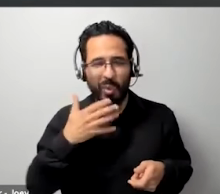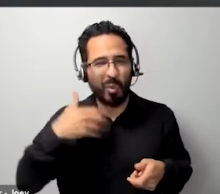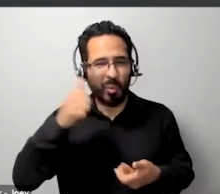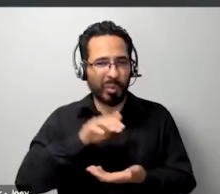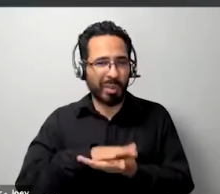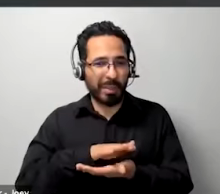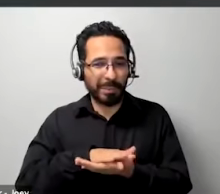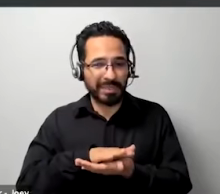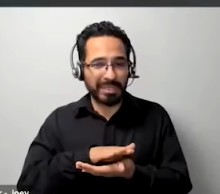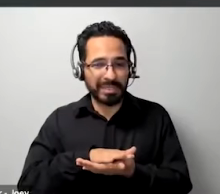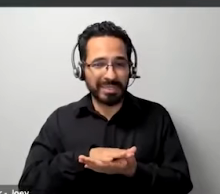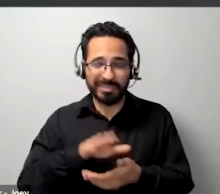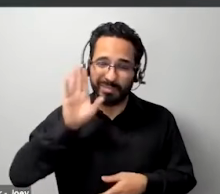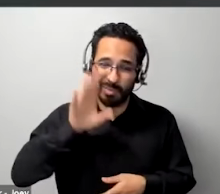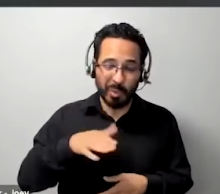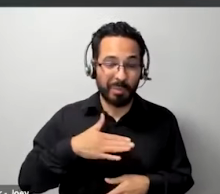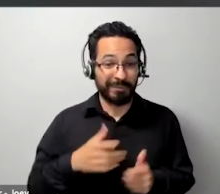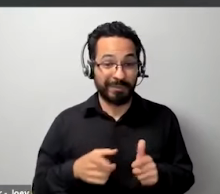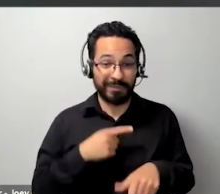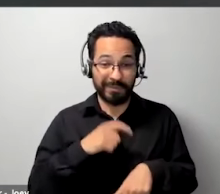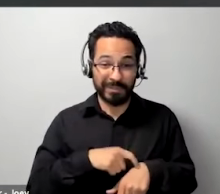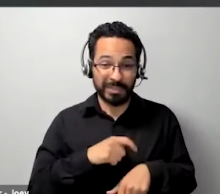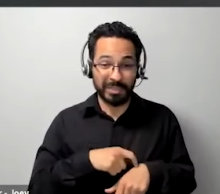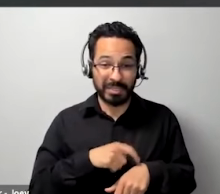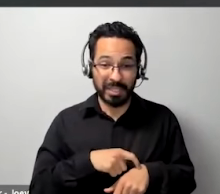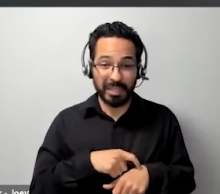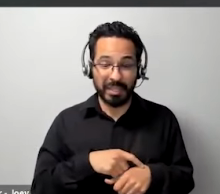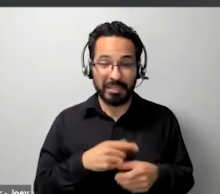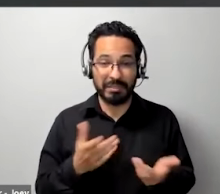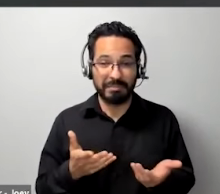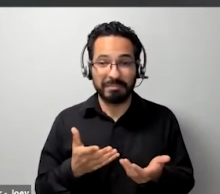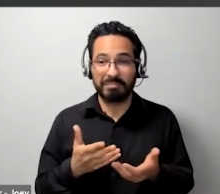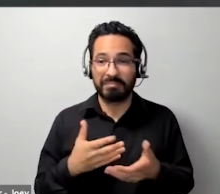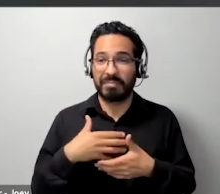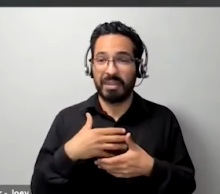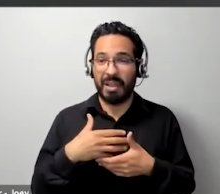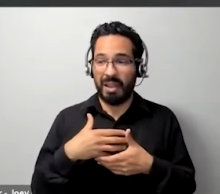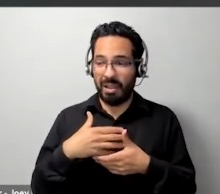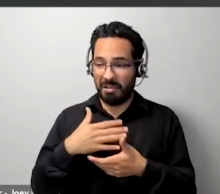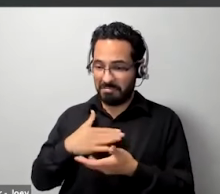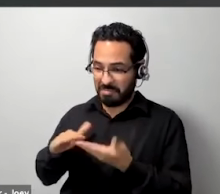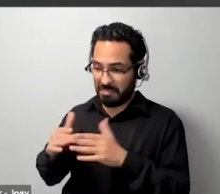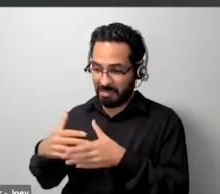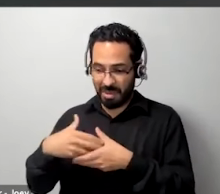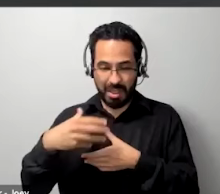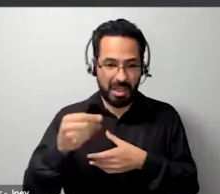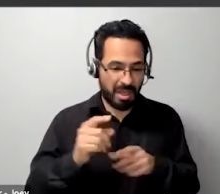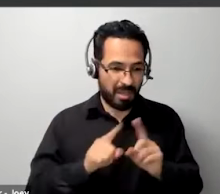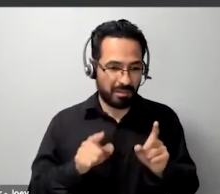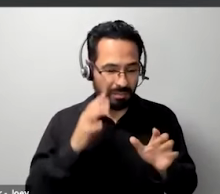and you know, being my first time, kind of out of my community, you know, just was a big kind of culture shock.